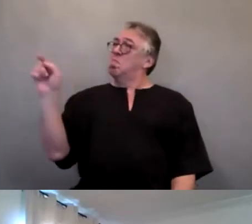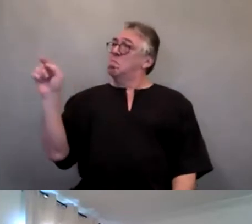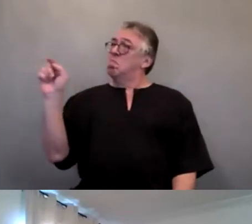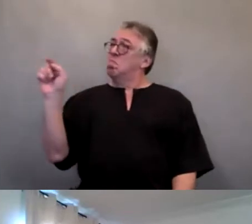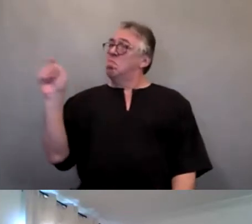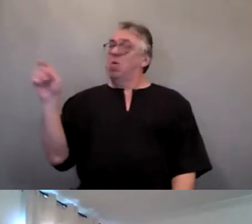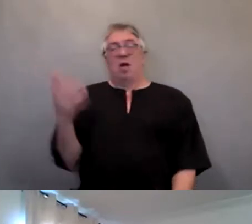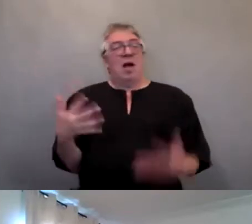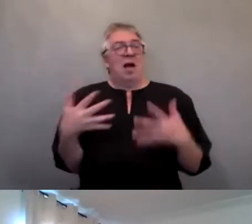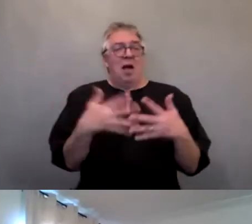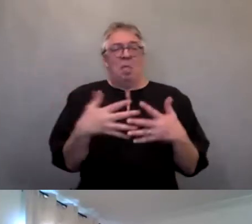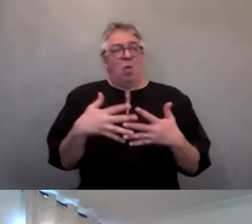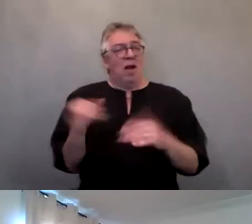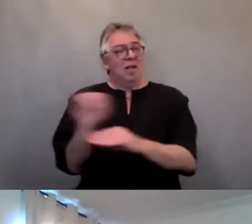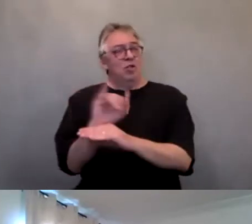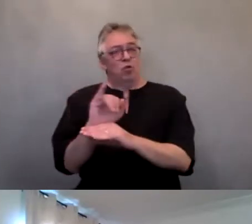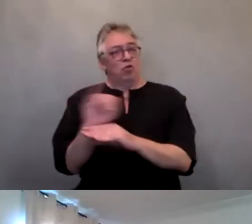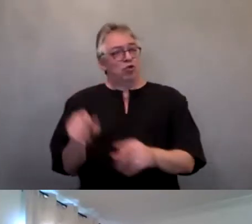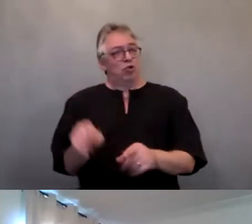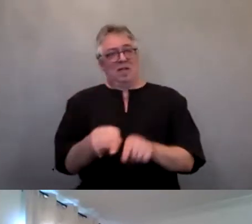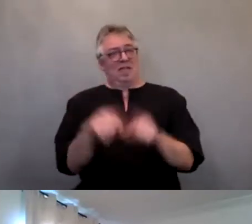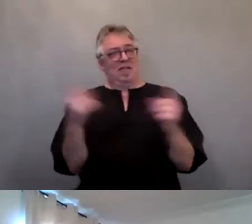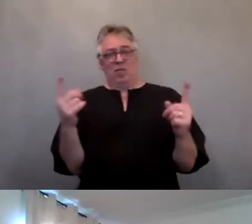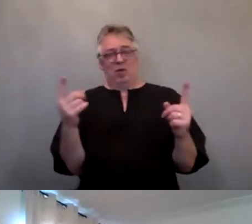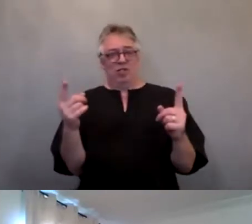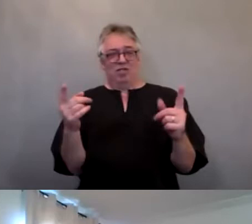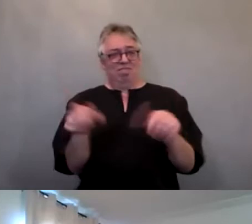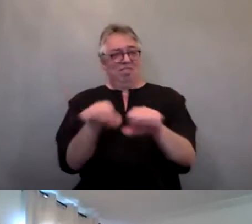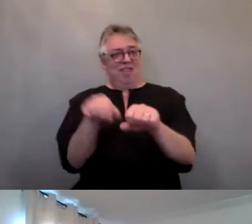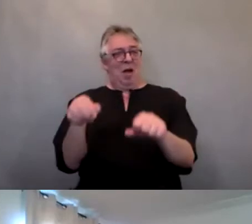. That is very interesting, yes, you have a different health